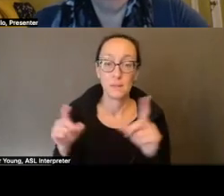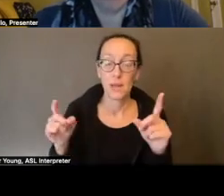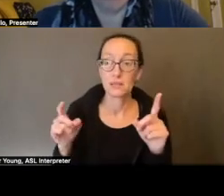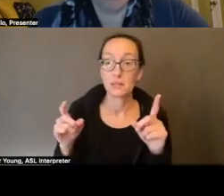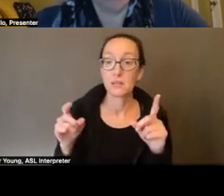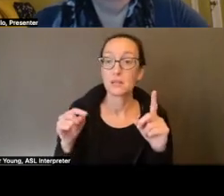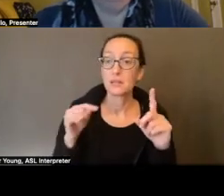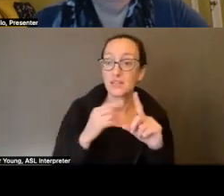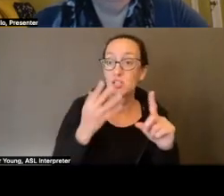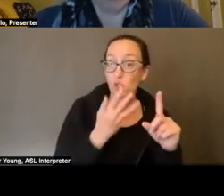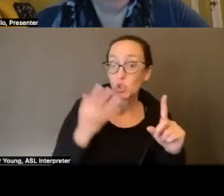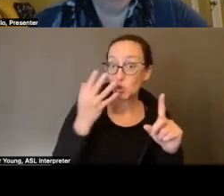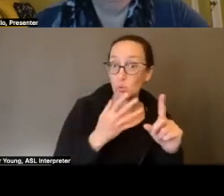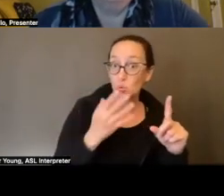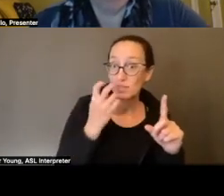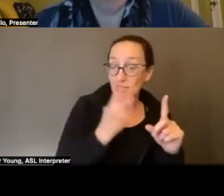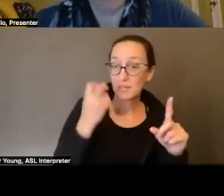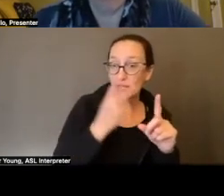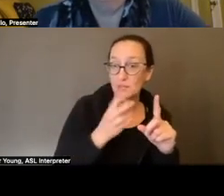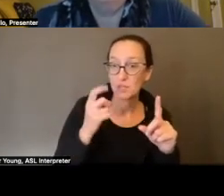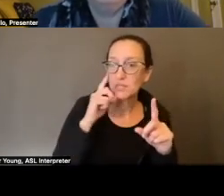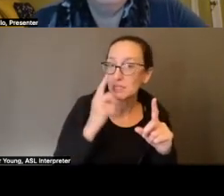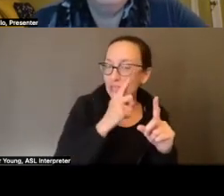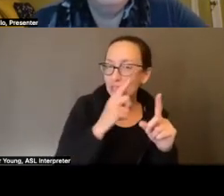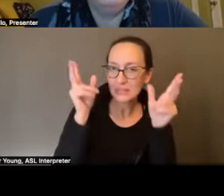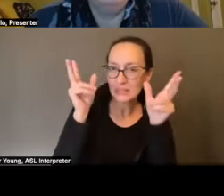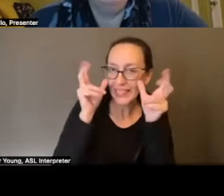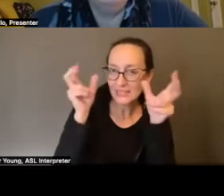through the eyes at the fundamental phonemic level.